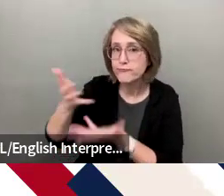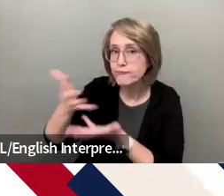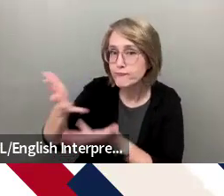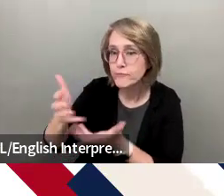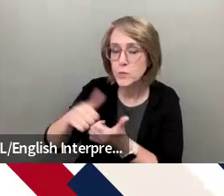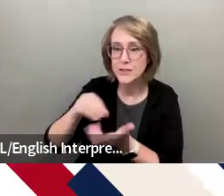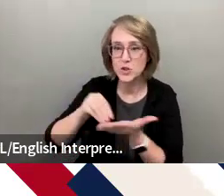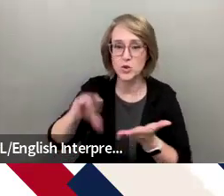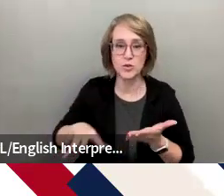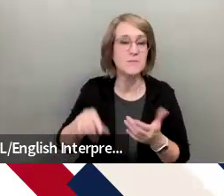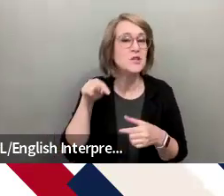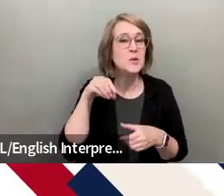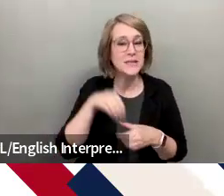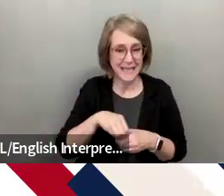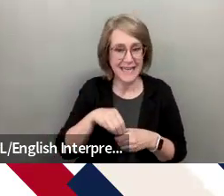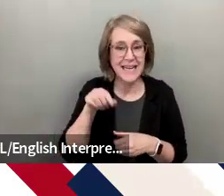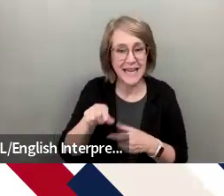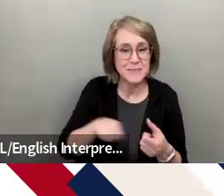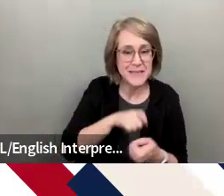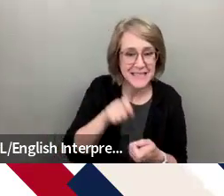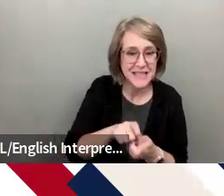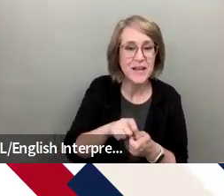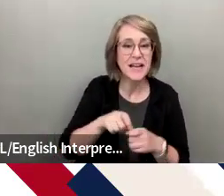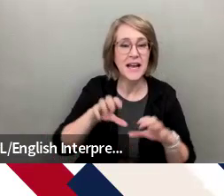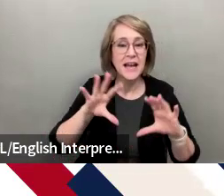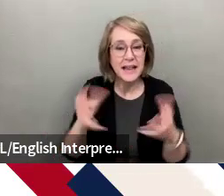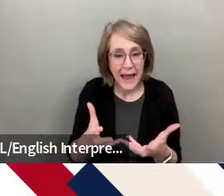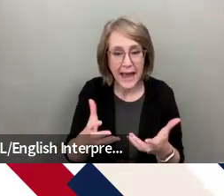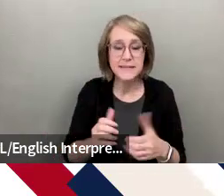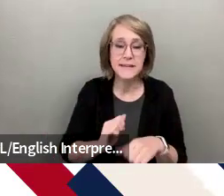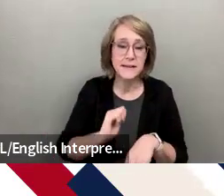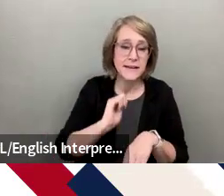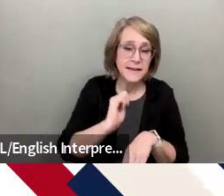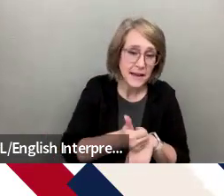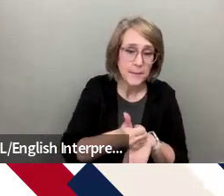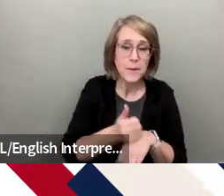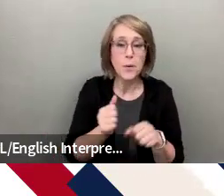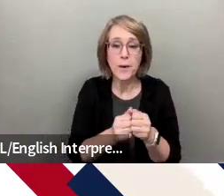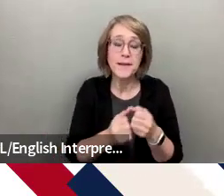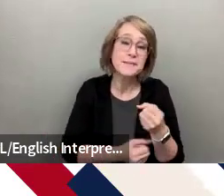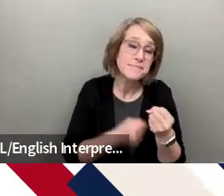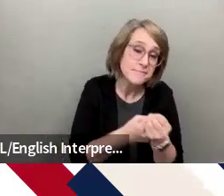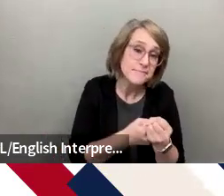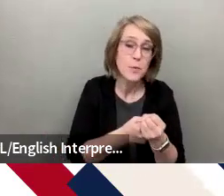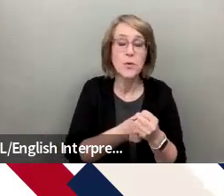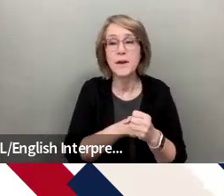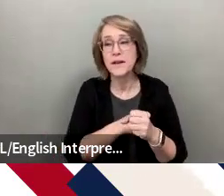WAS IN A CLASSROOM SUPPORTING WITH SET UP, PREPARATION PLAYING. PLAYING IS ONE OF THE